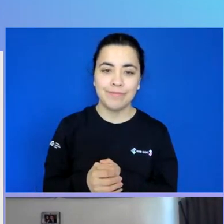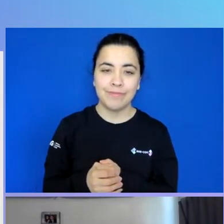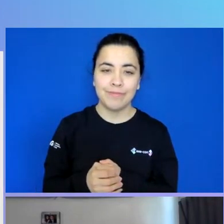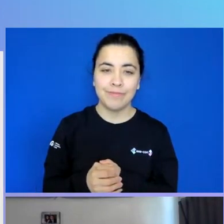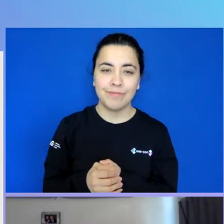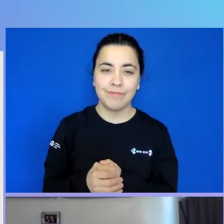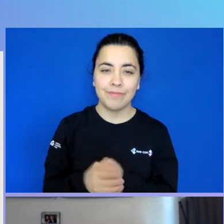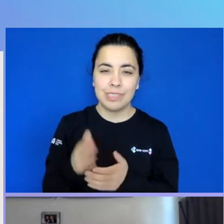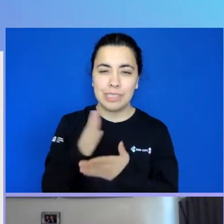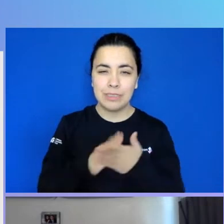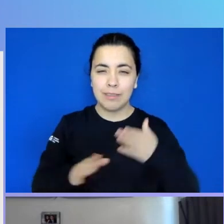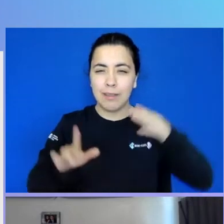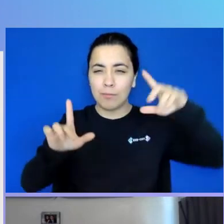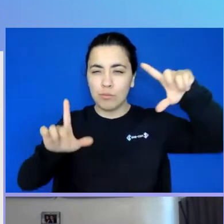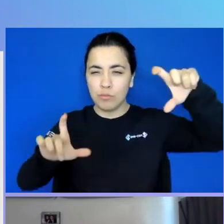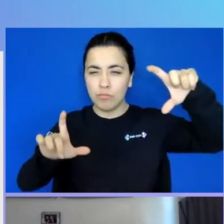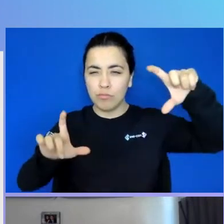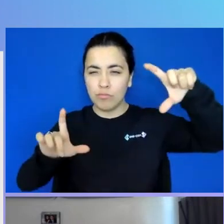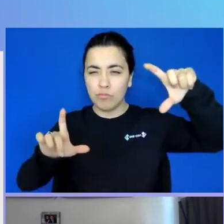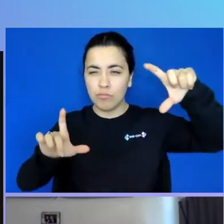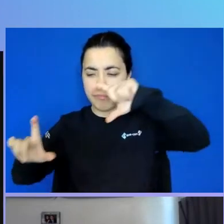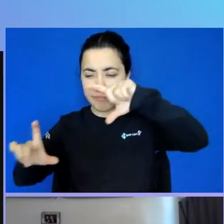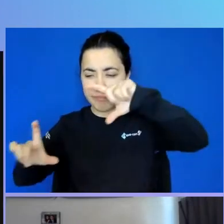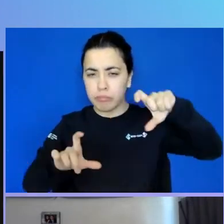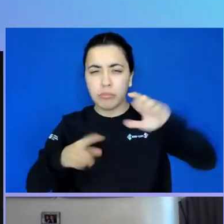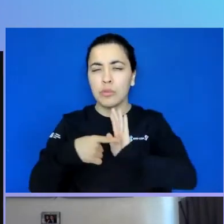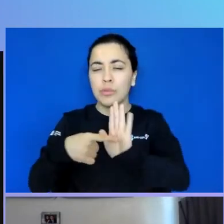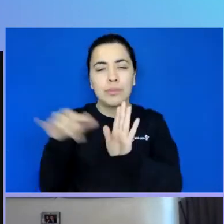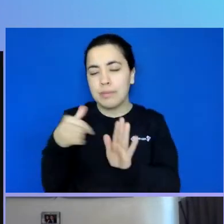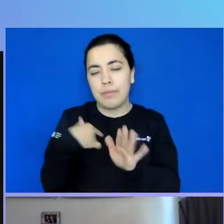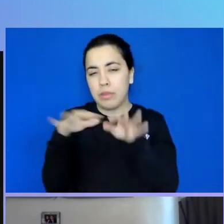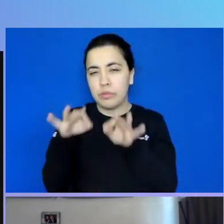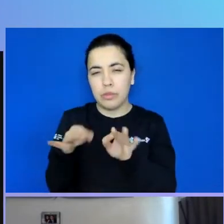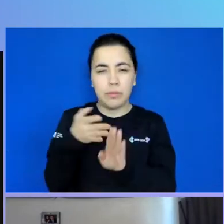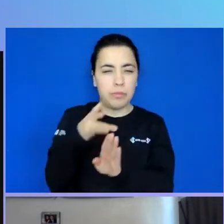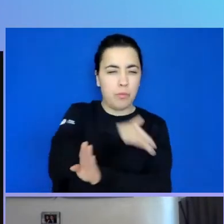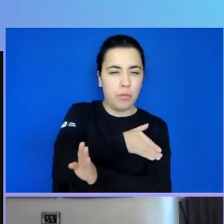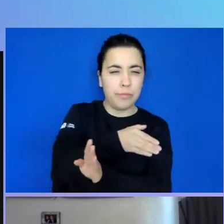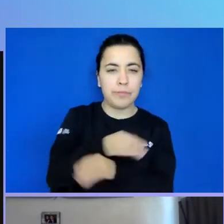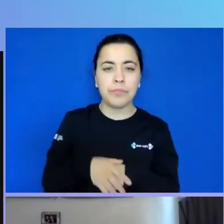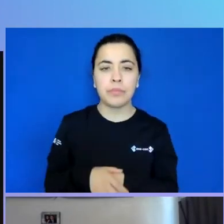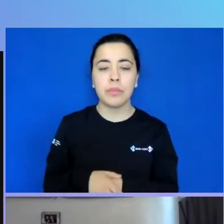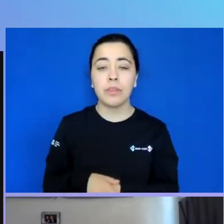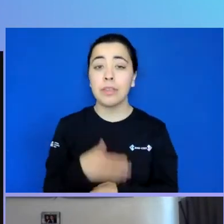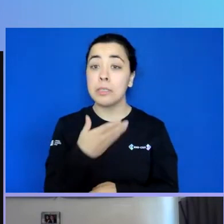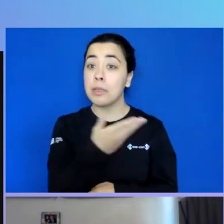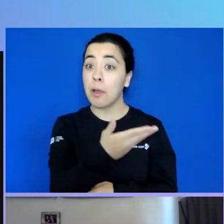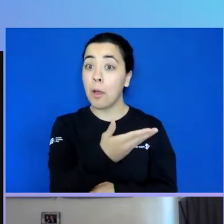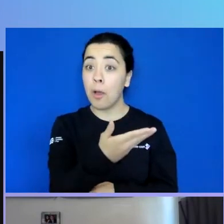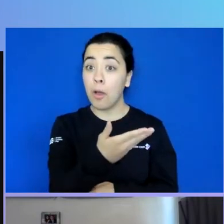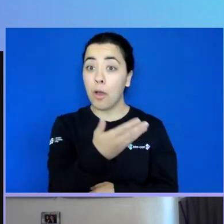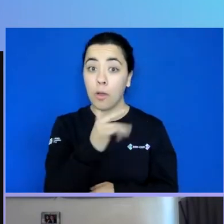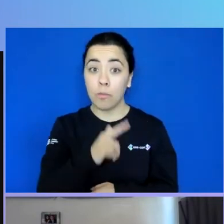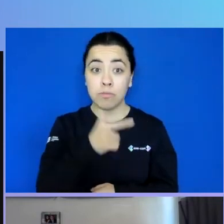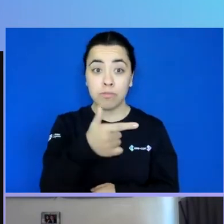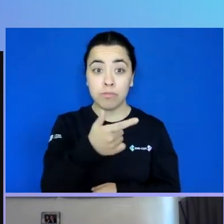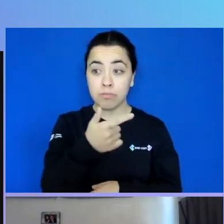some screenshots showing exactly the same thing I showed earlier. In comes a certain Professor Lupine from the Hogwarts School